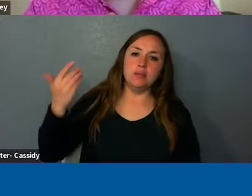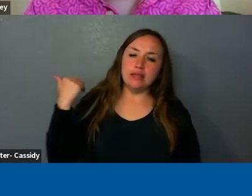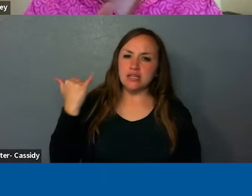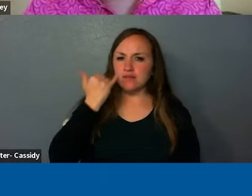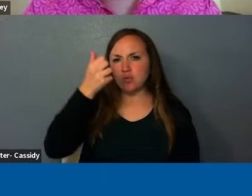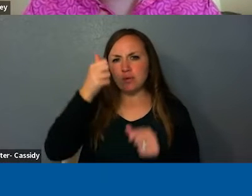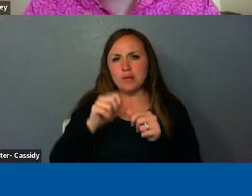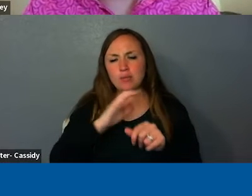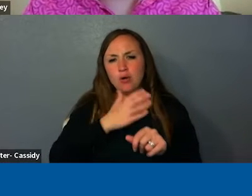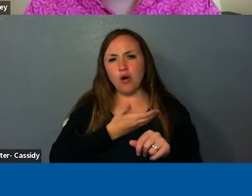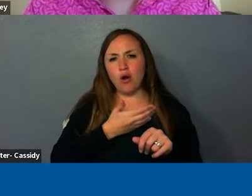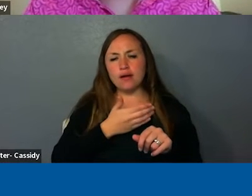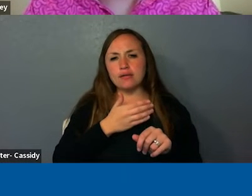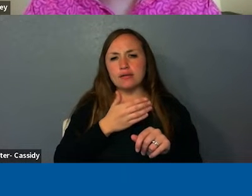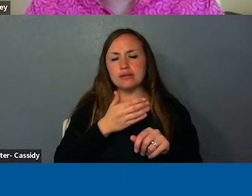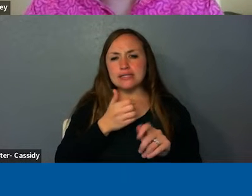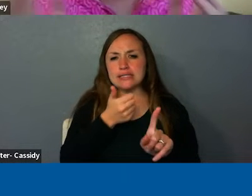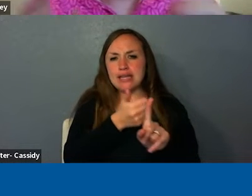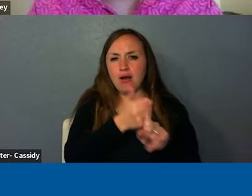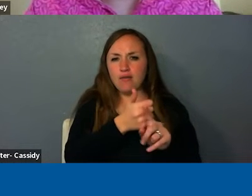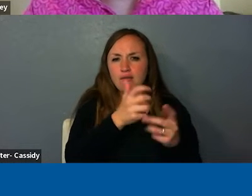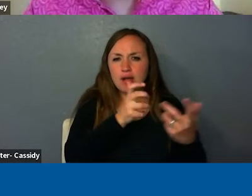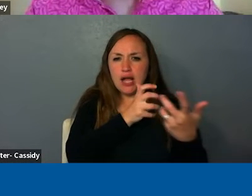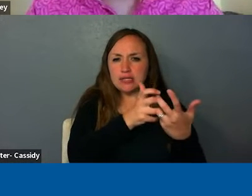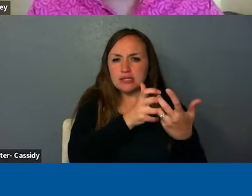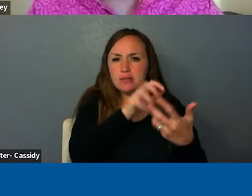when we created our custom theme earlier, these keywords might look a little familiar.